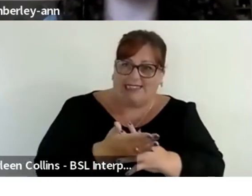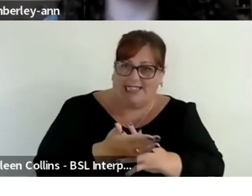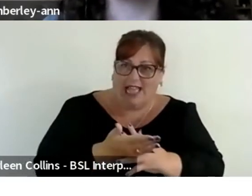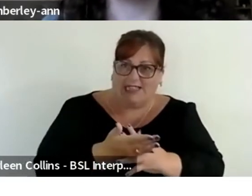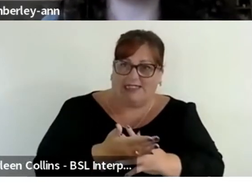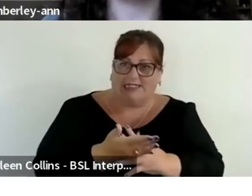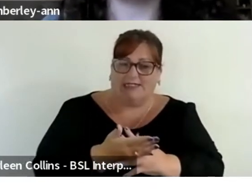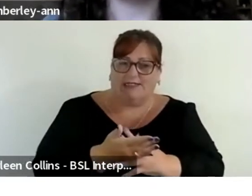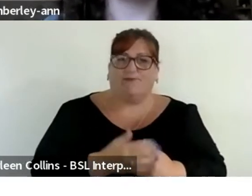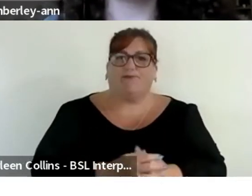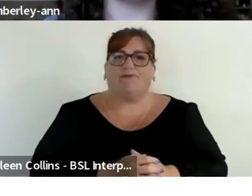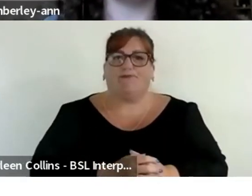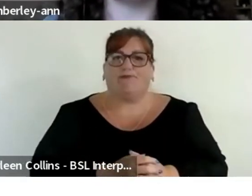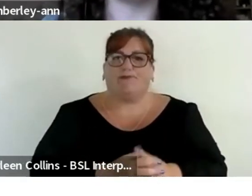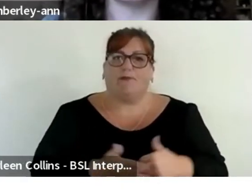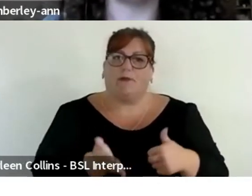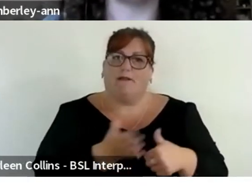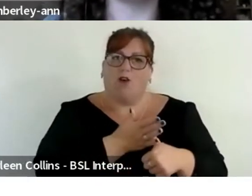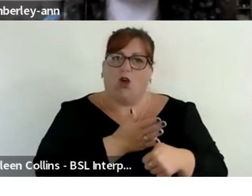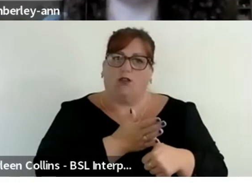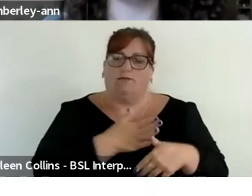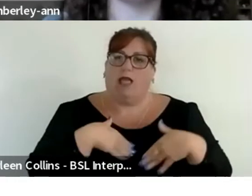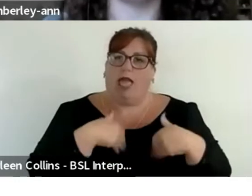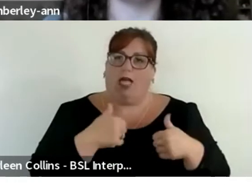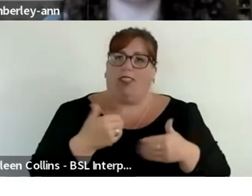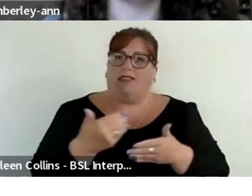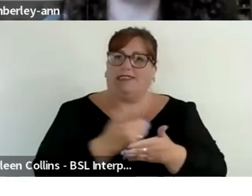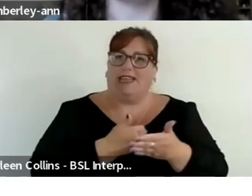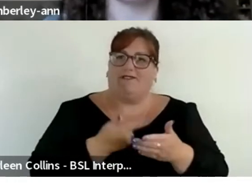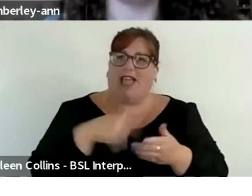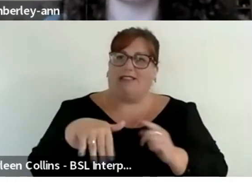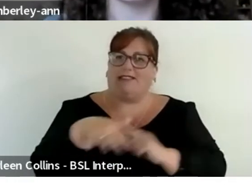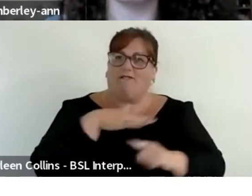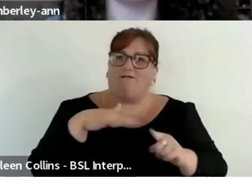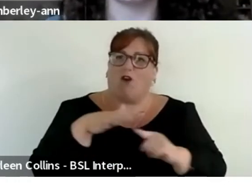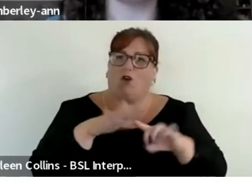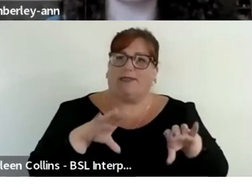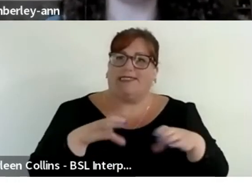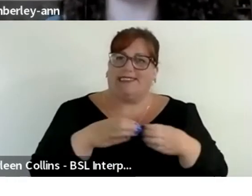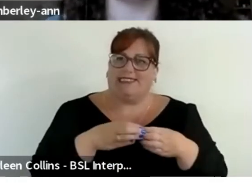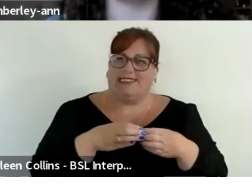We have our health safety and environment team who own our workplace adjustments process.